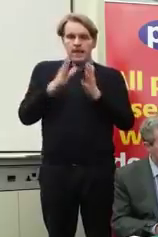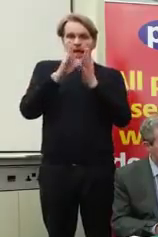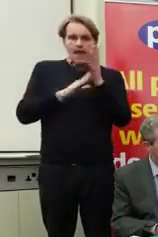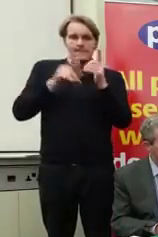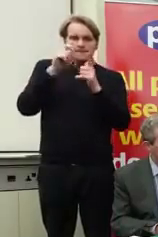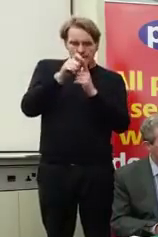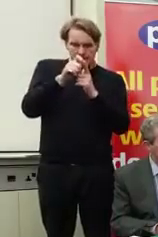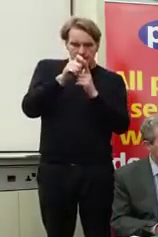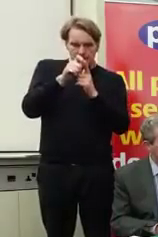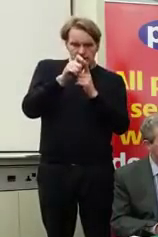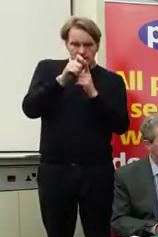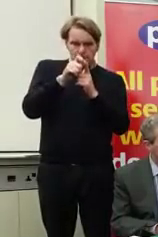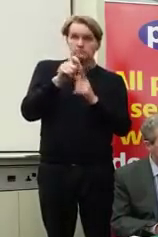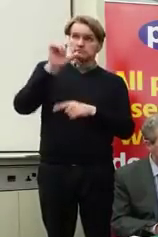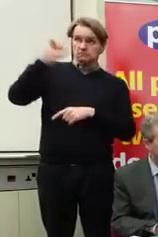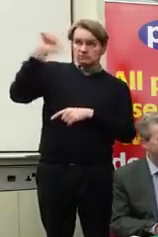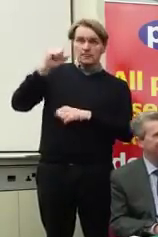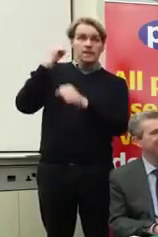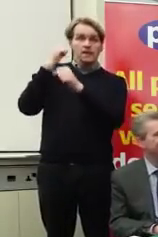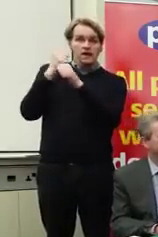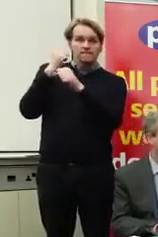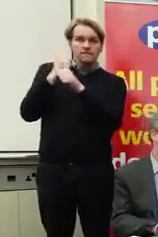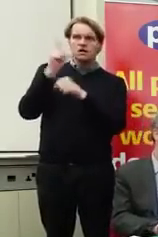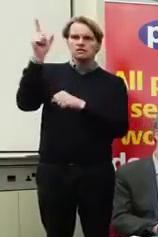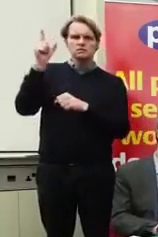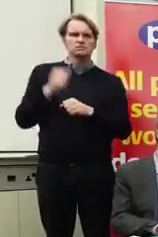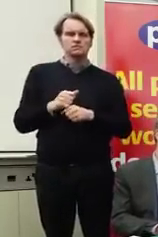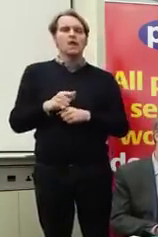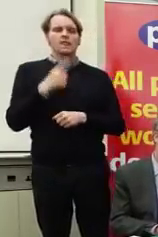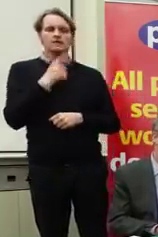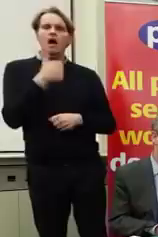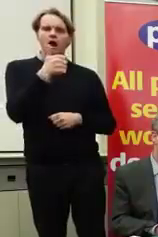sorry government MPs - continue to support the pay cap when